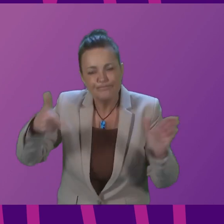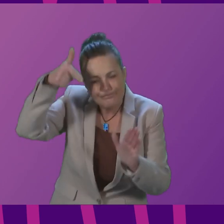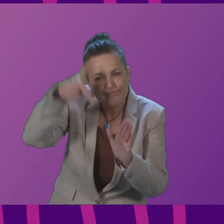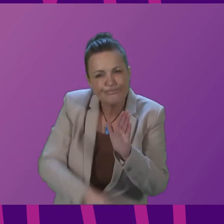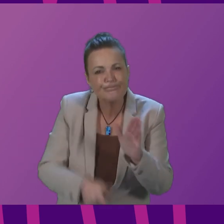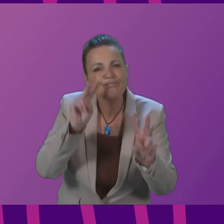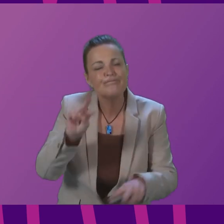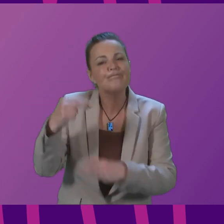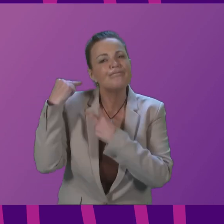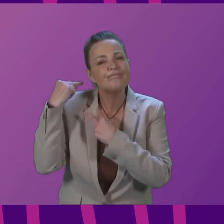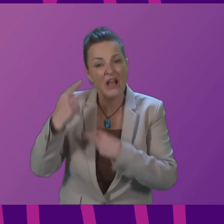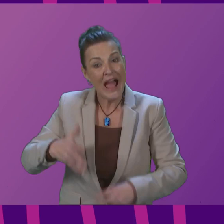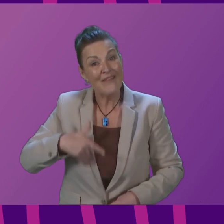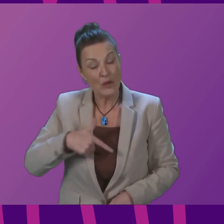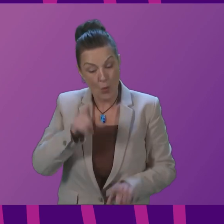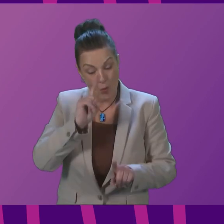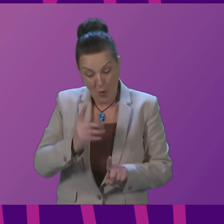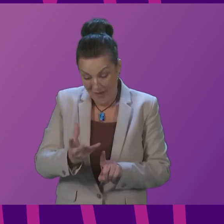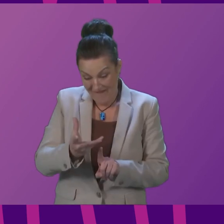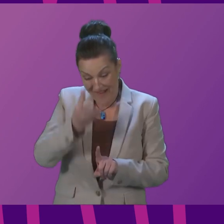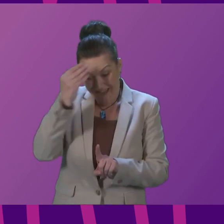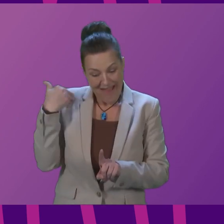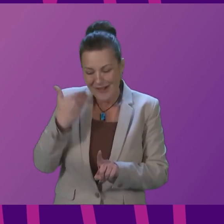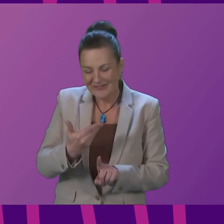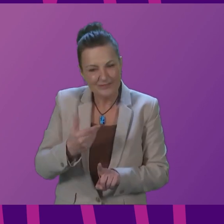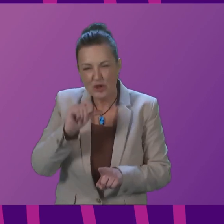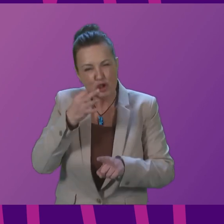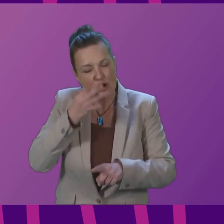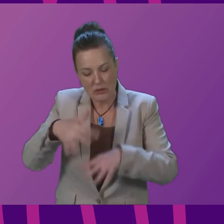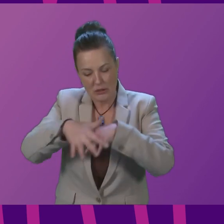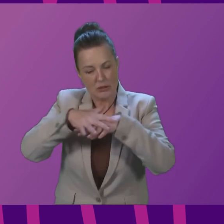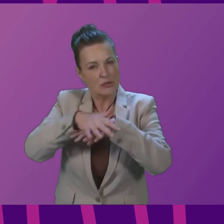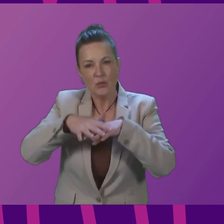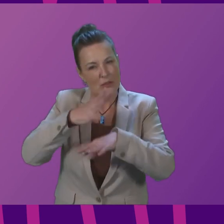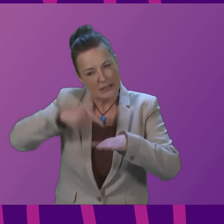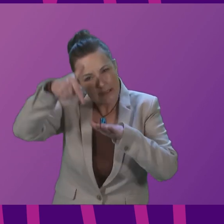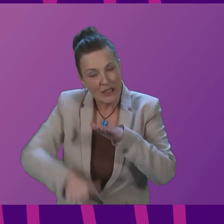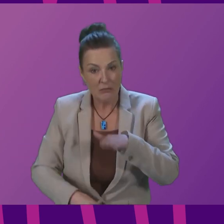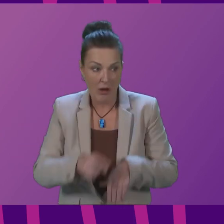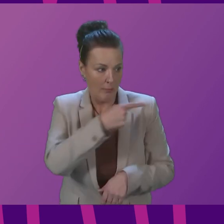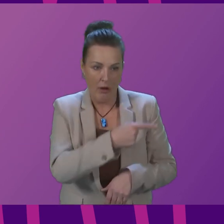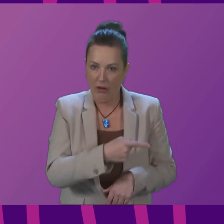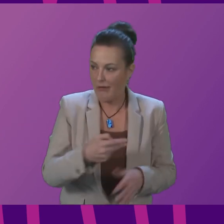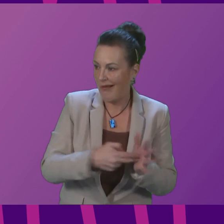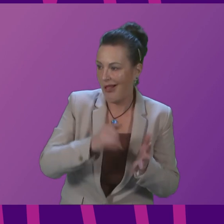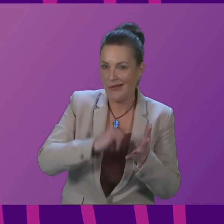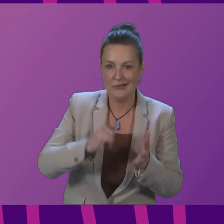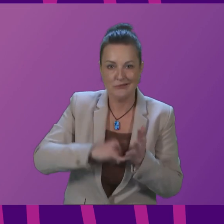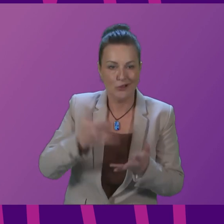describe the circumstances before us.” All we have heard from Nicola Sturgeon is one glib statement after another.